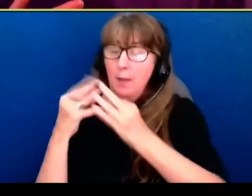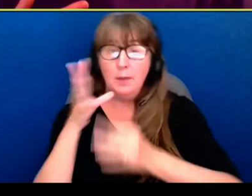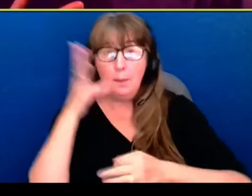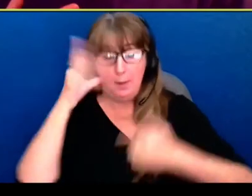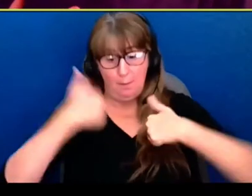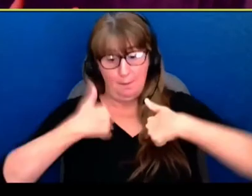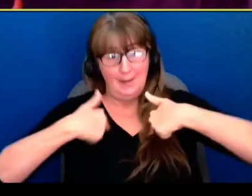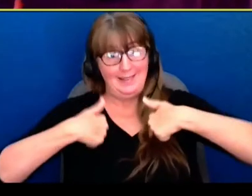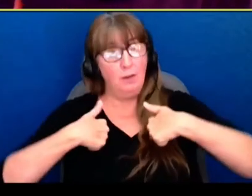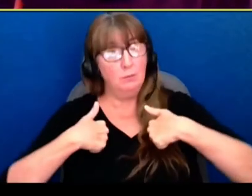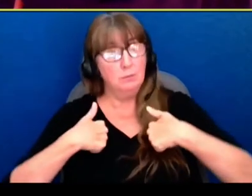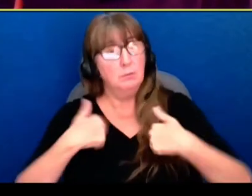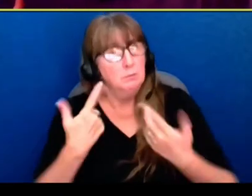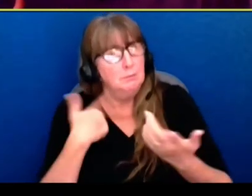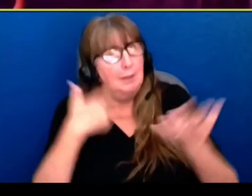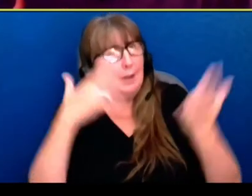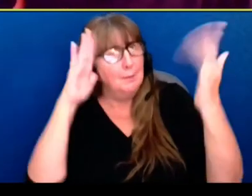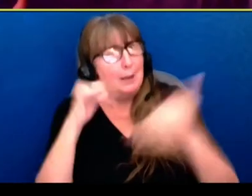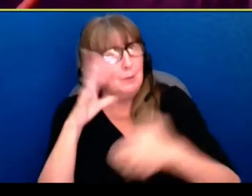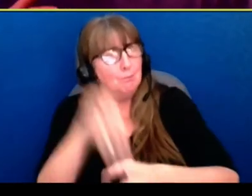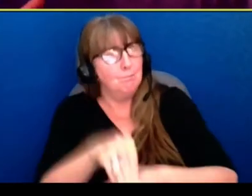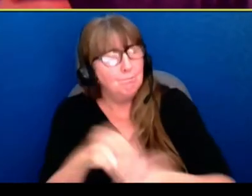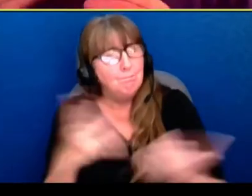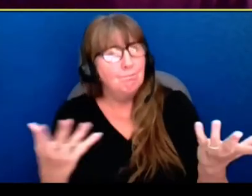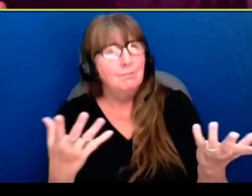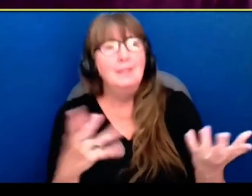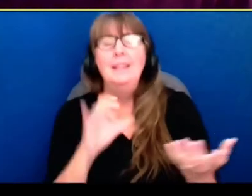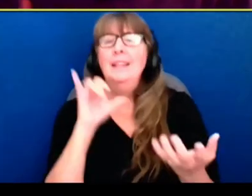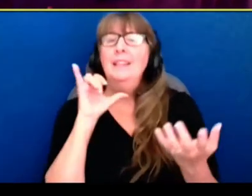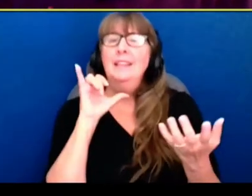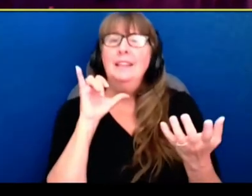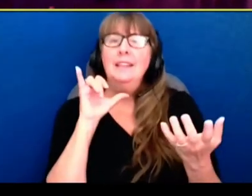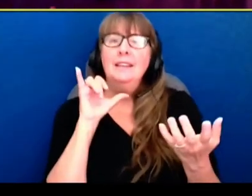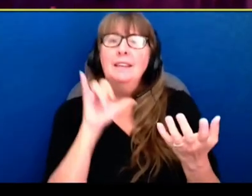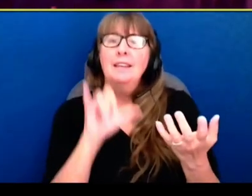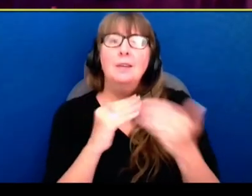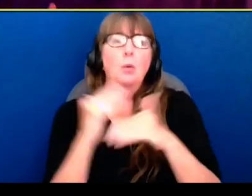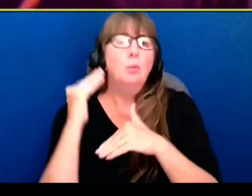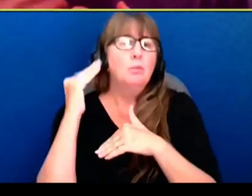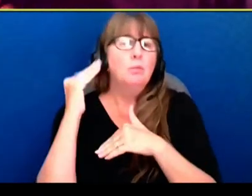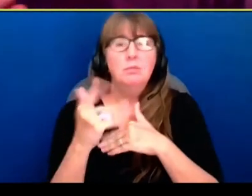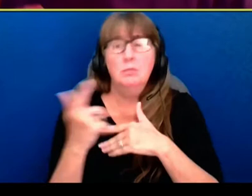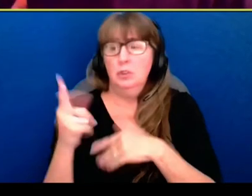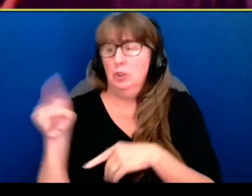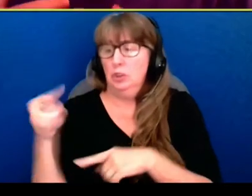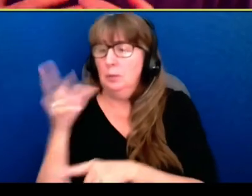It's what I would expect. That goes beyond just as a parent, a family member.